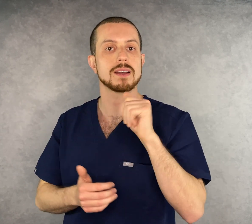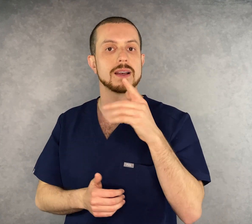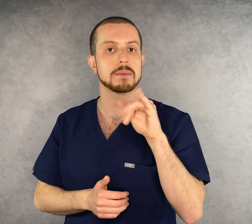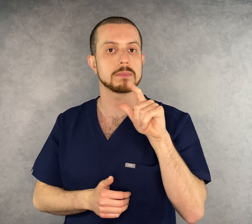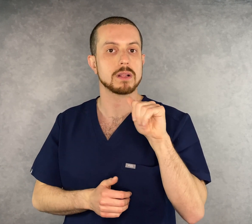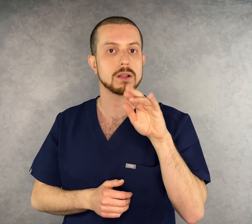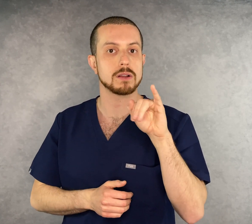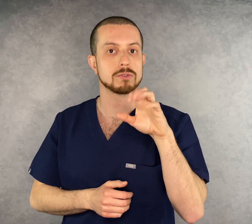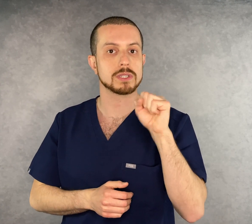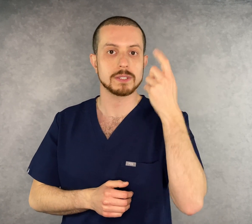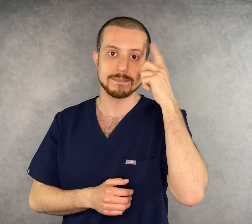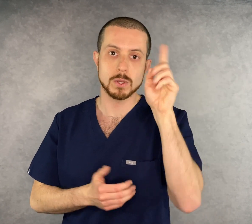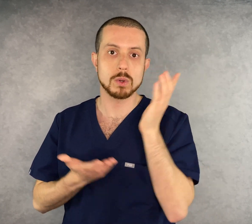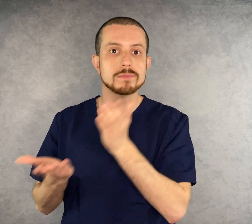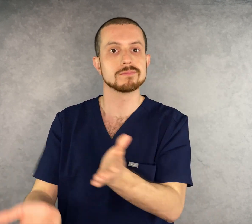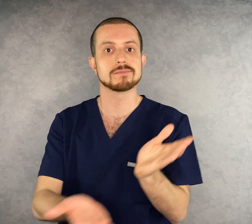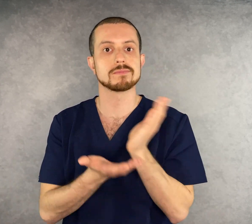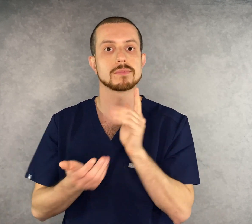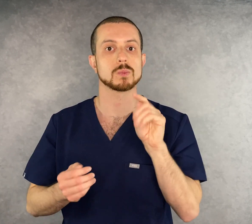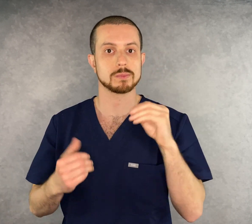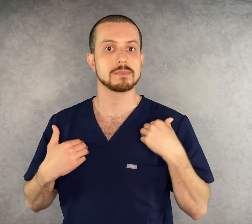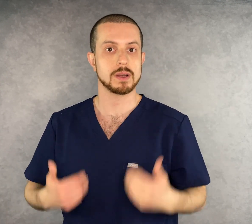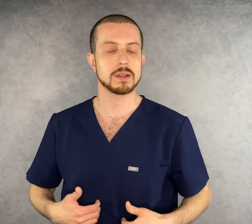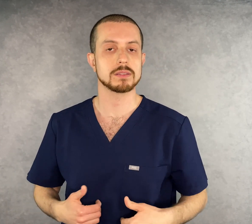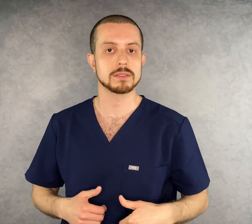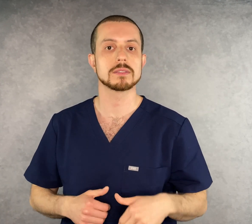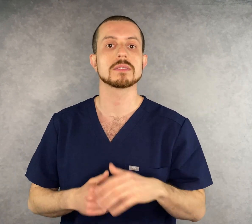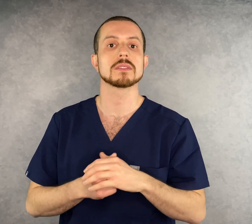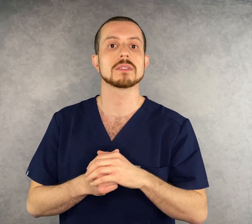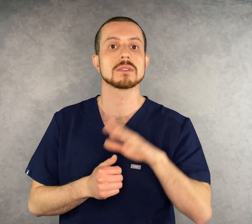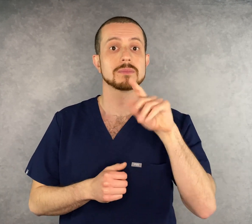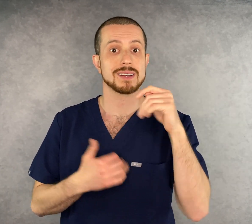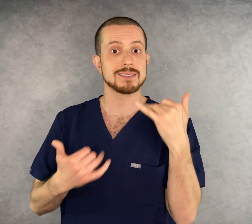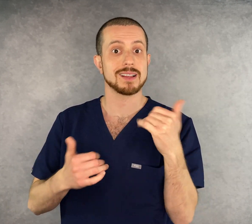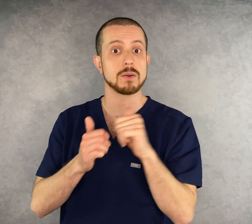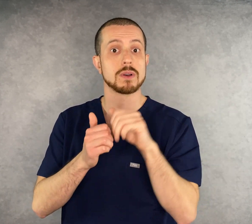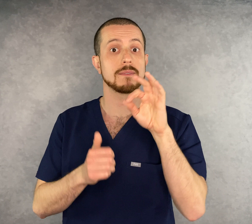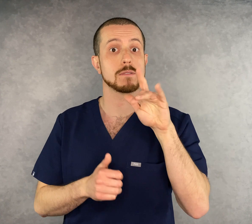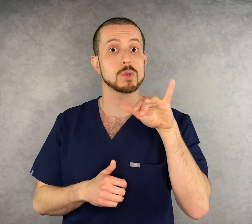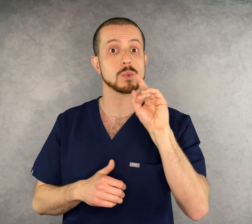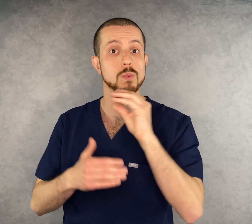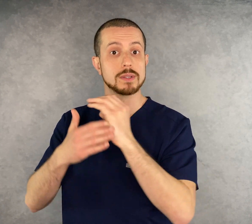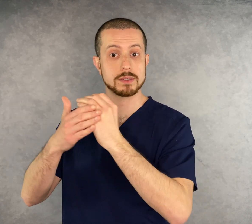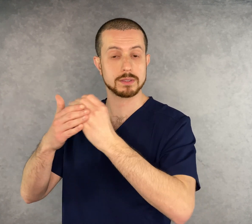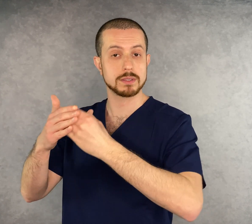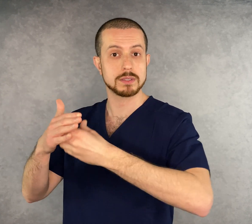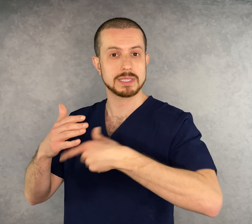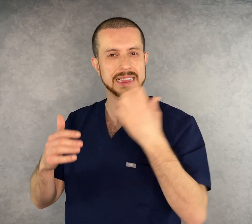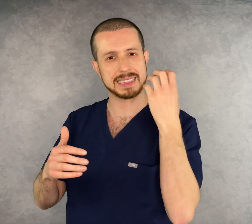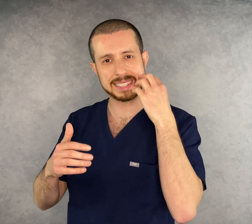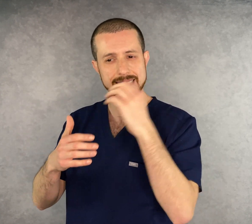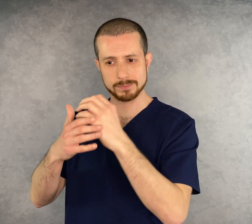capillaries to be transported to the rest of the body. But, now with thick fluid in the alveoli,